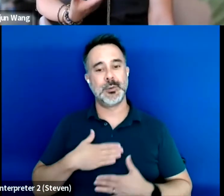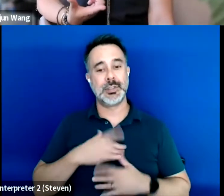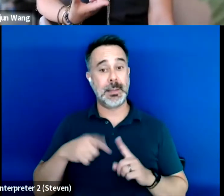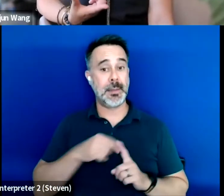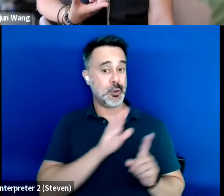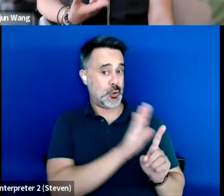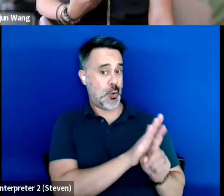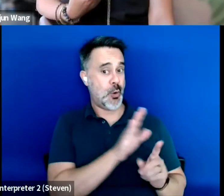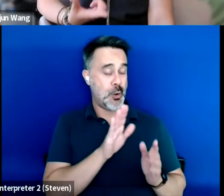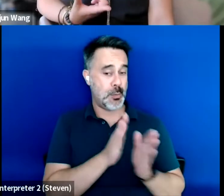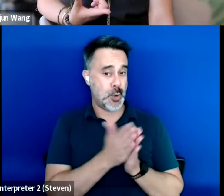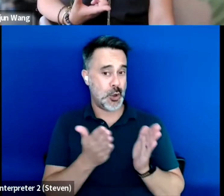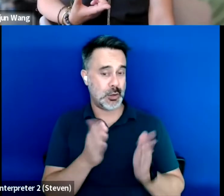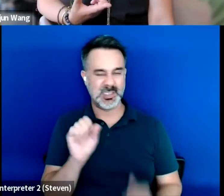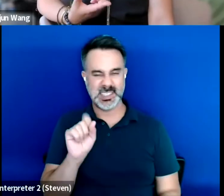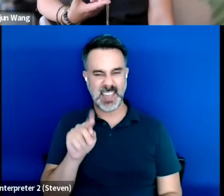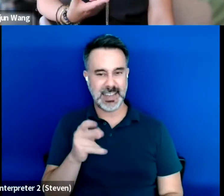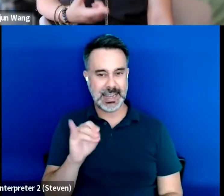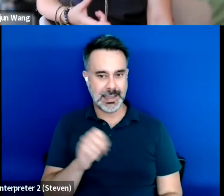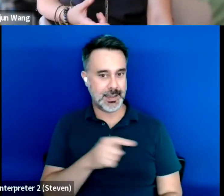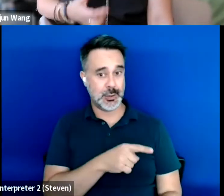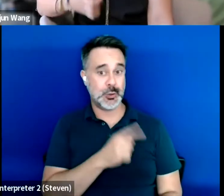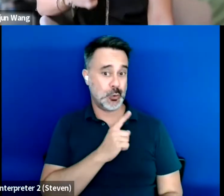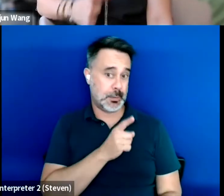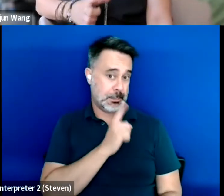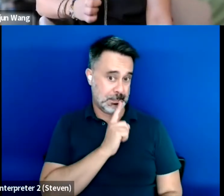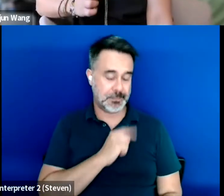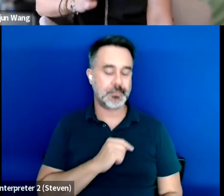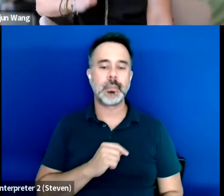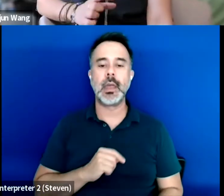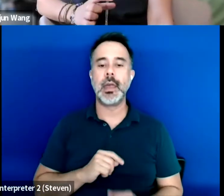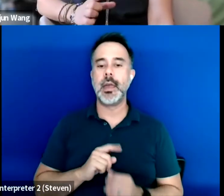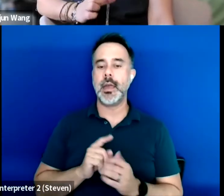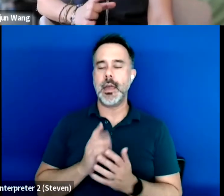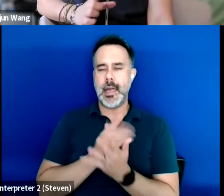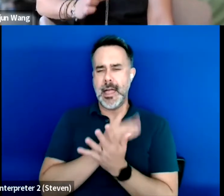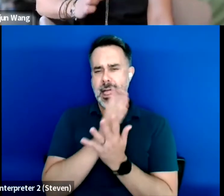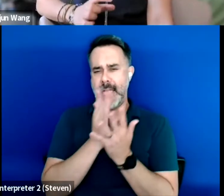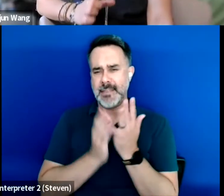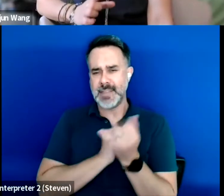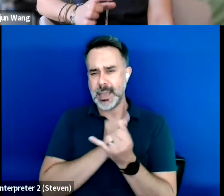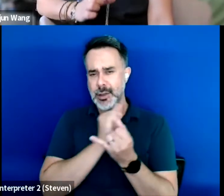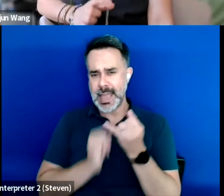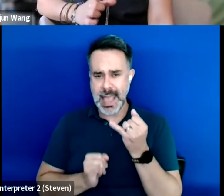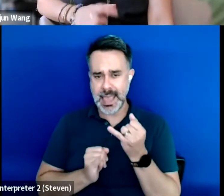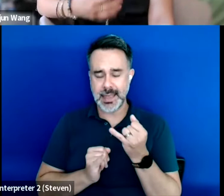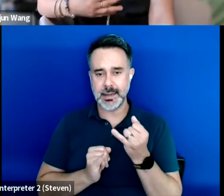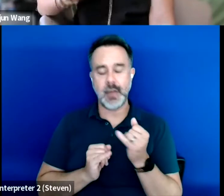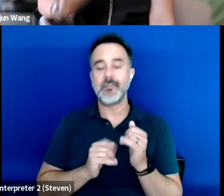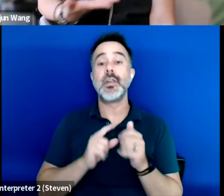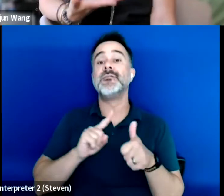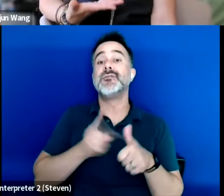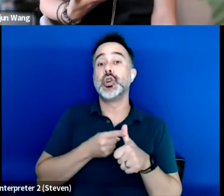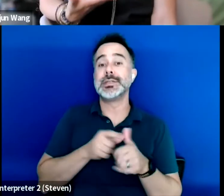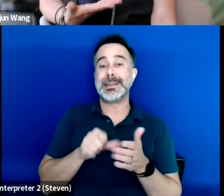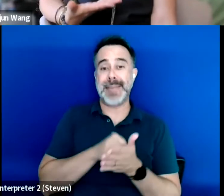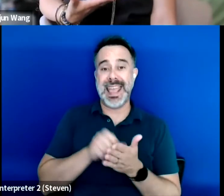Yes. Journalists -- their -- their story -- their reviews of my book that come out and it's just, like, all -- Well, like, the -- child abuse. Yeah. >> Go ahead.